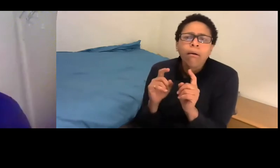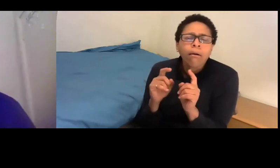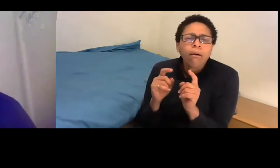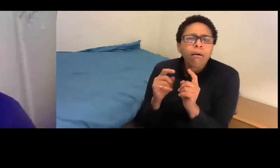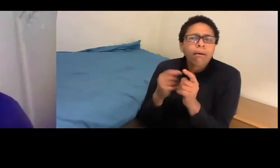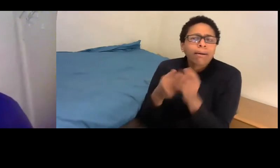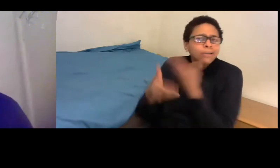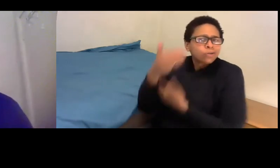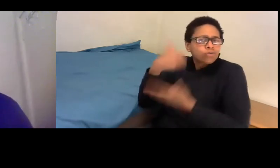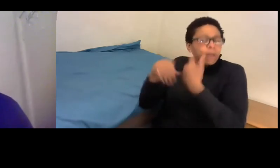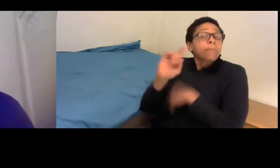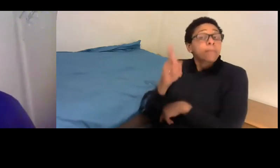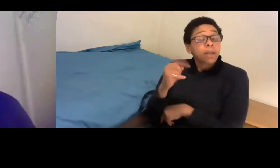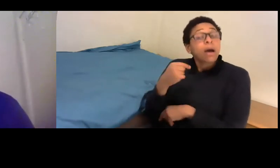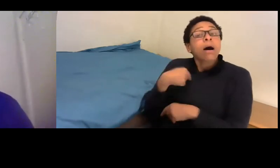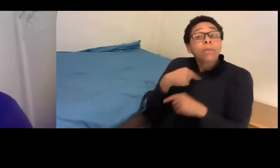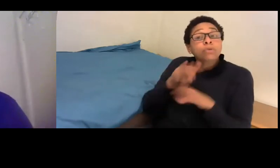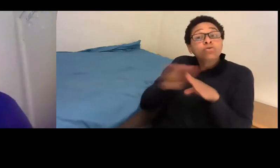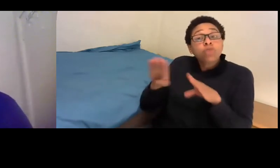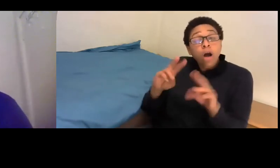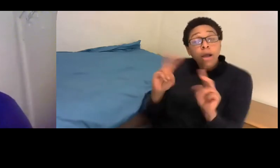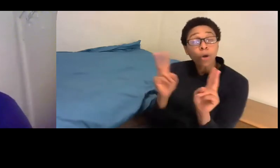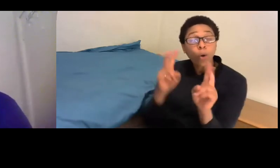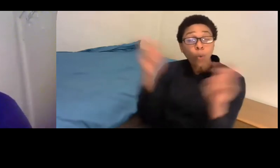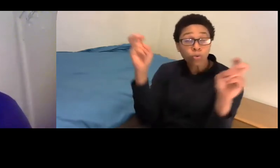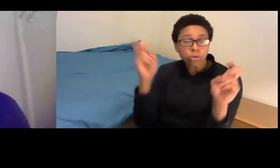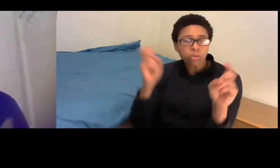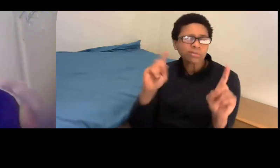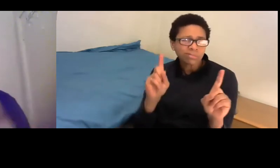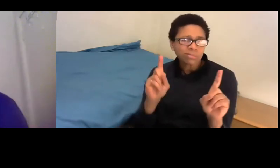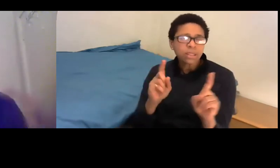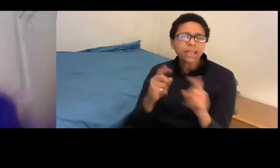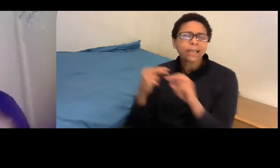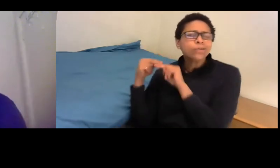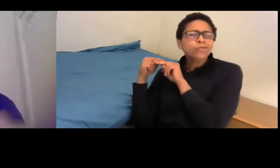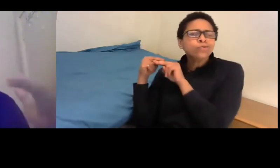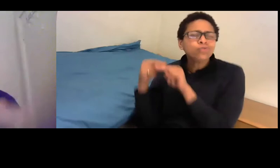Islamic position on sexuality and gender. And then we'll see